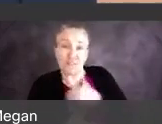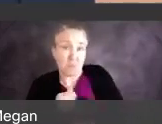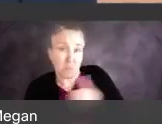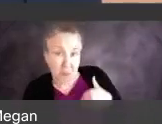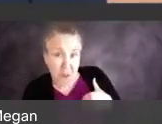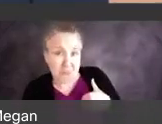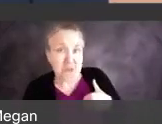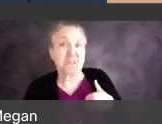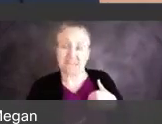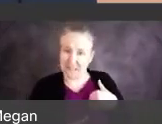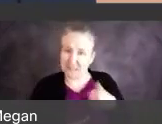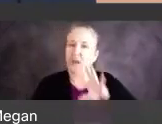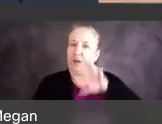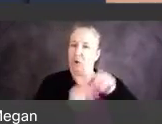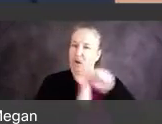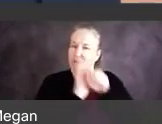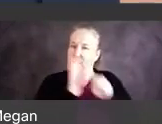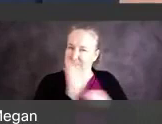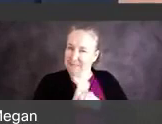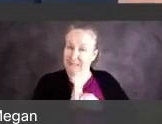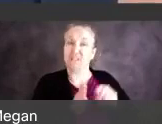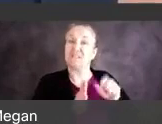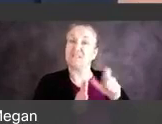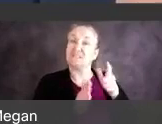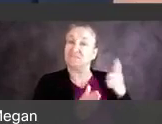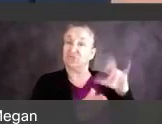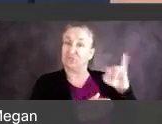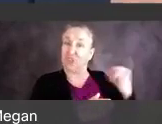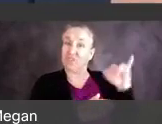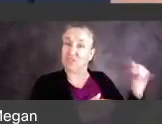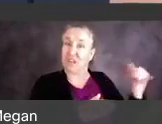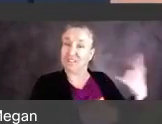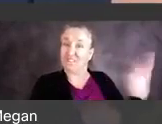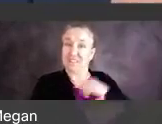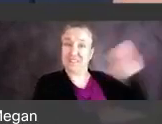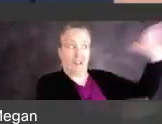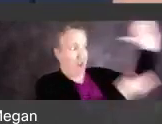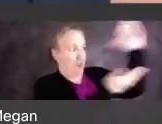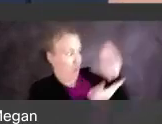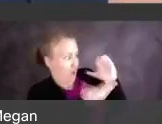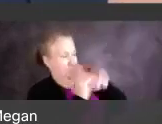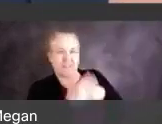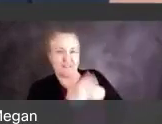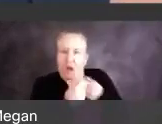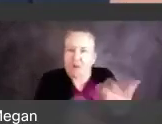part of the state's allocation of the Johnson & Johnson vaccine. Here in Montgomery County,